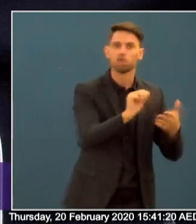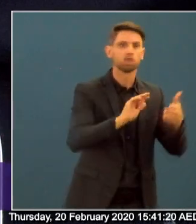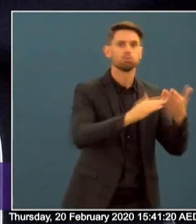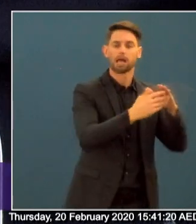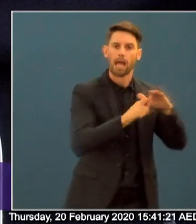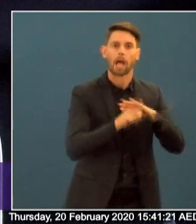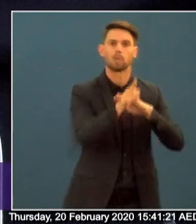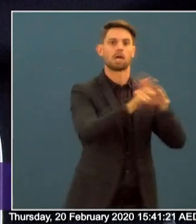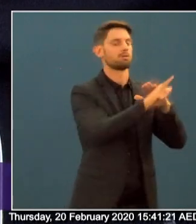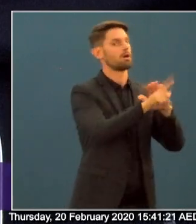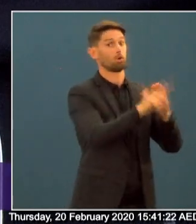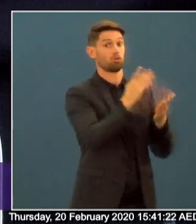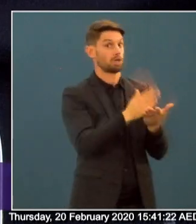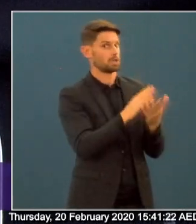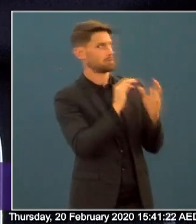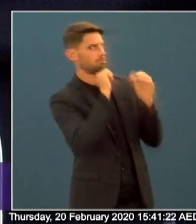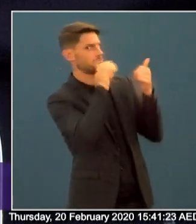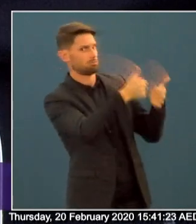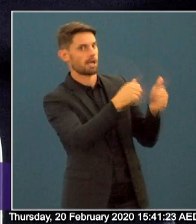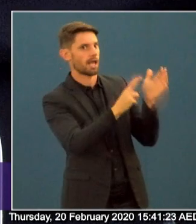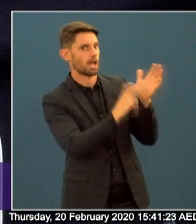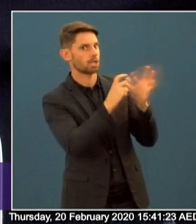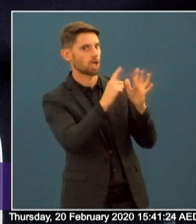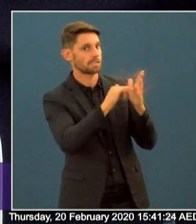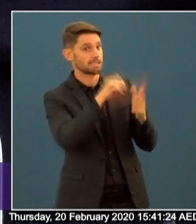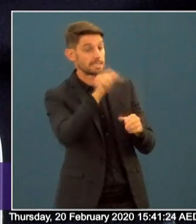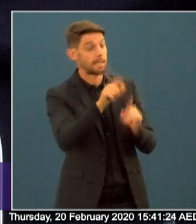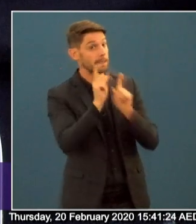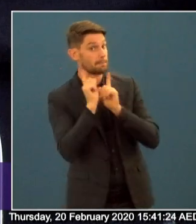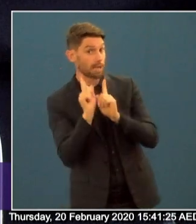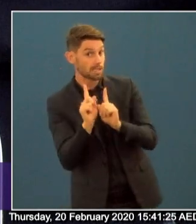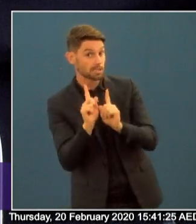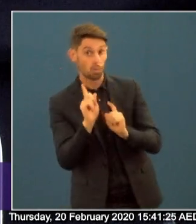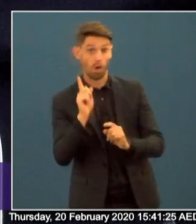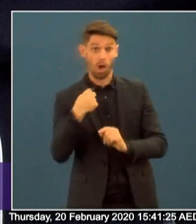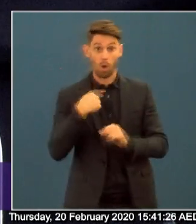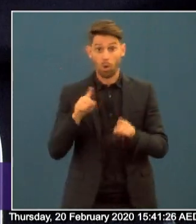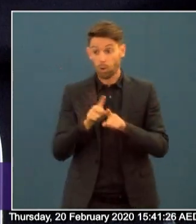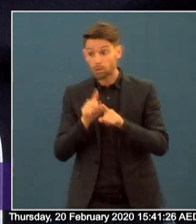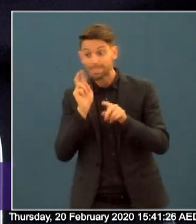And I really commend the NDIS for doing that. However, my experience and that of colleagues —